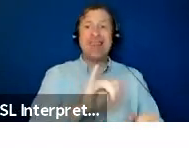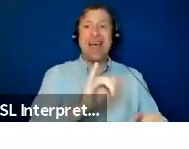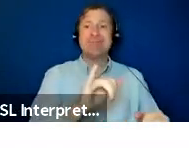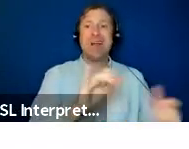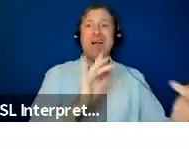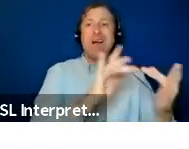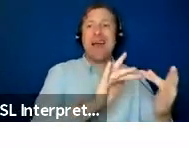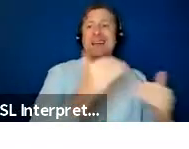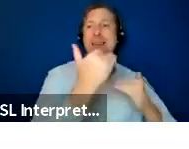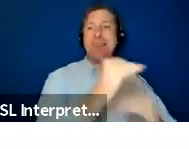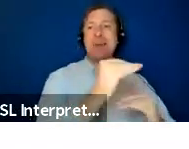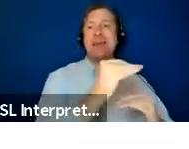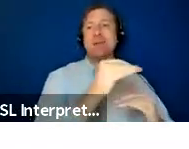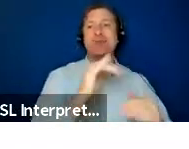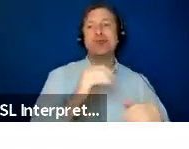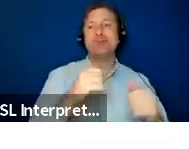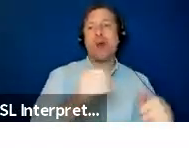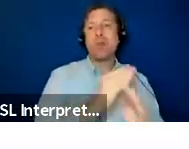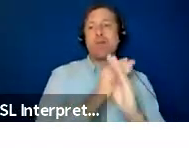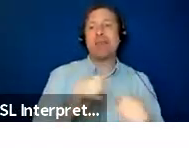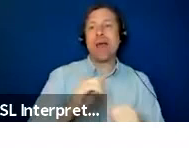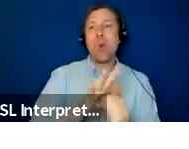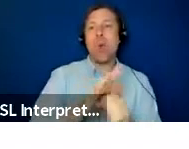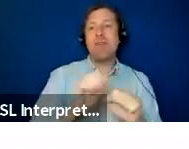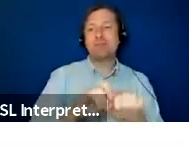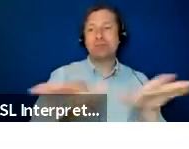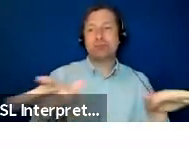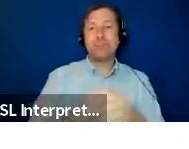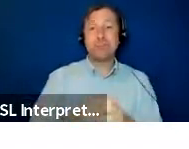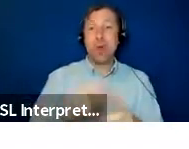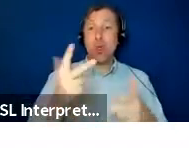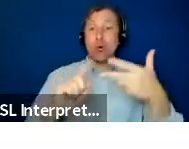So to prevent the spread of COVID. Third is personal protective equipment.